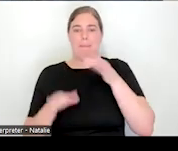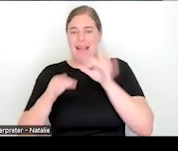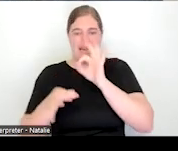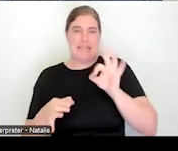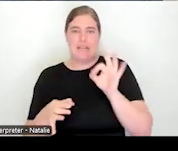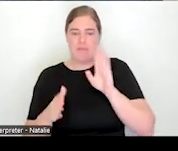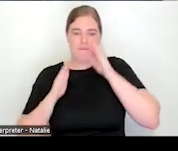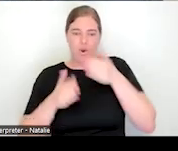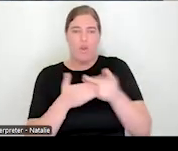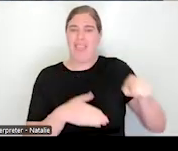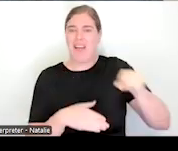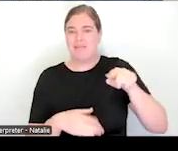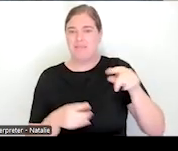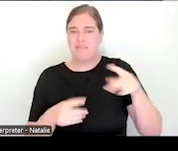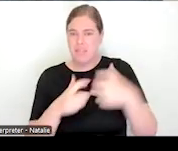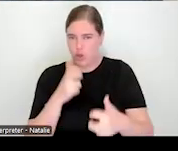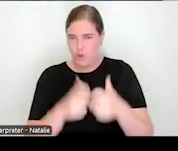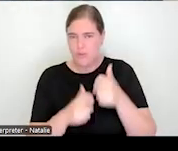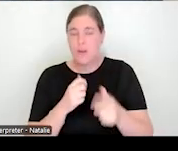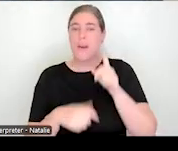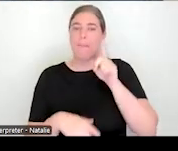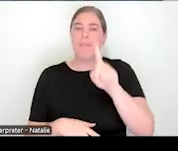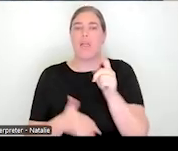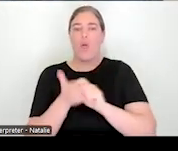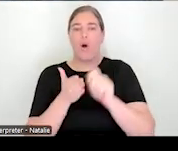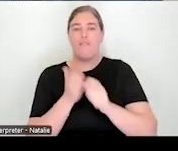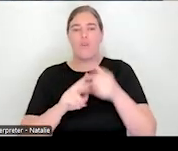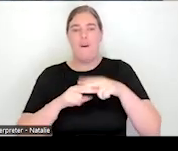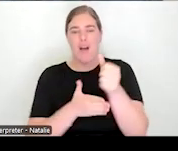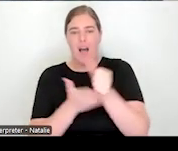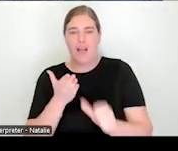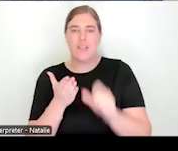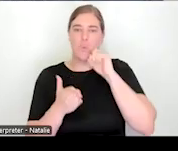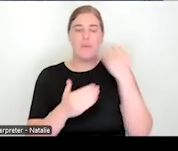The Office for the Arts will be responsible for implementing the commitment in the plan